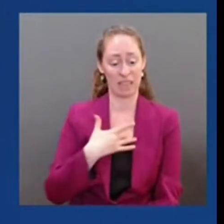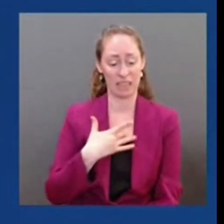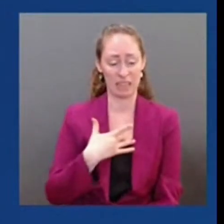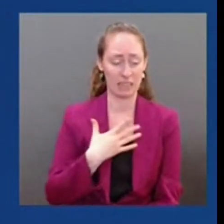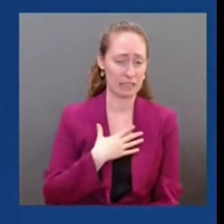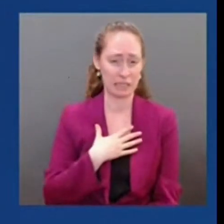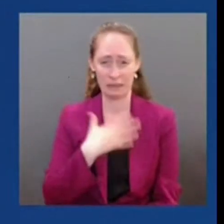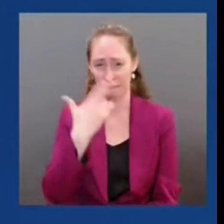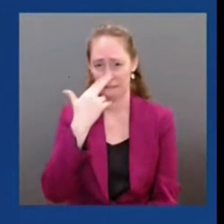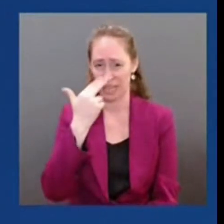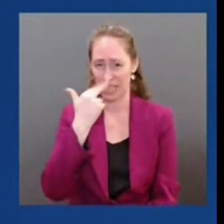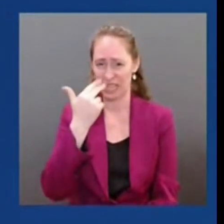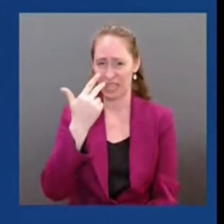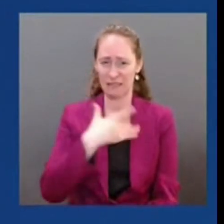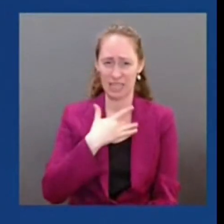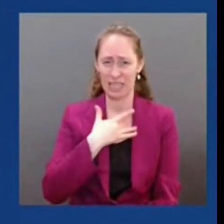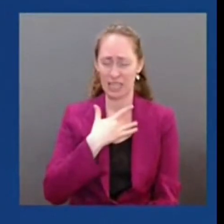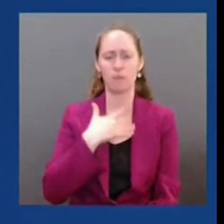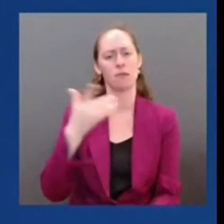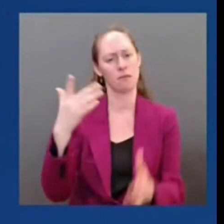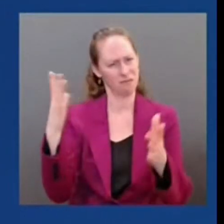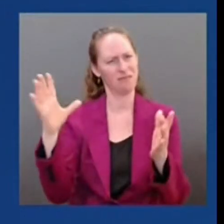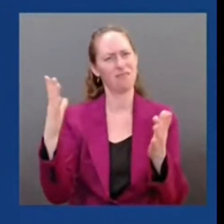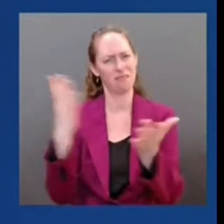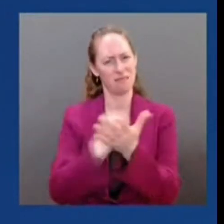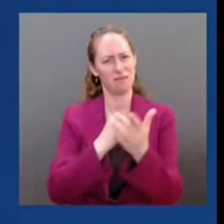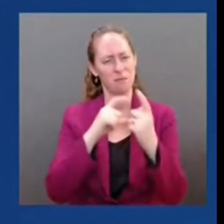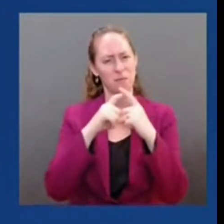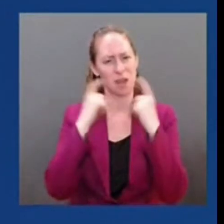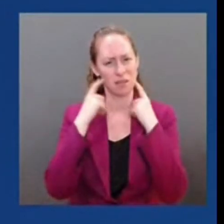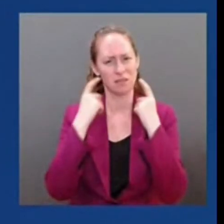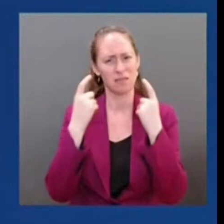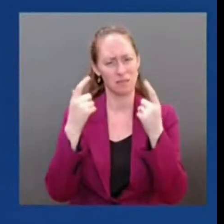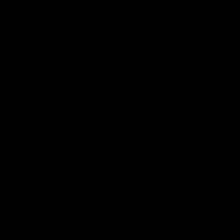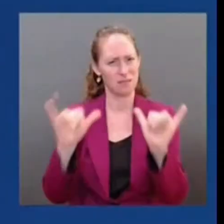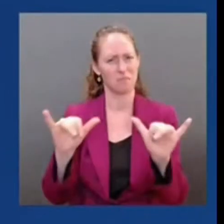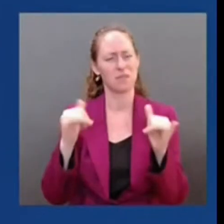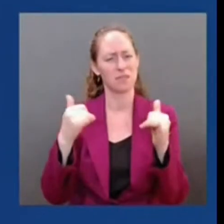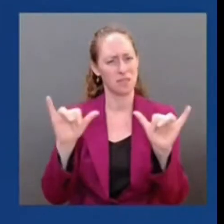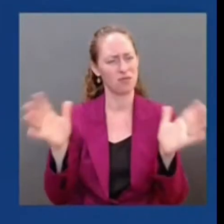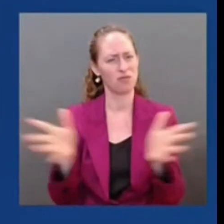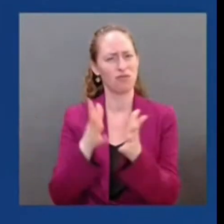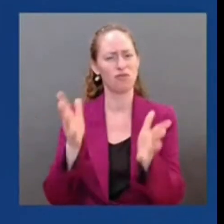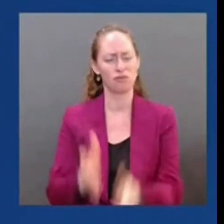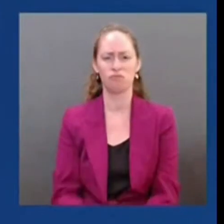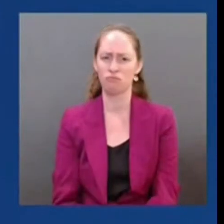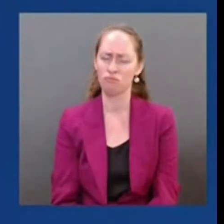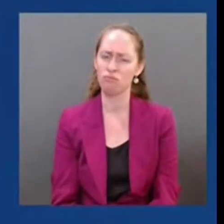SYMPTOMS THAT, YOU SHOULD PUT YOUR MASK ON.